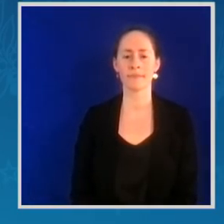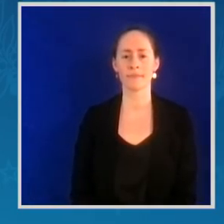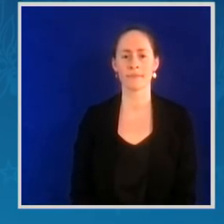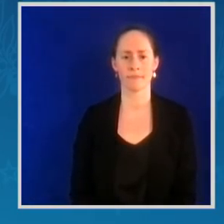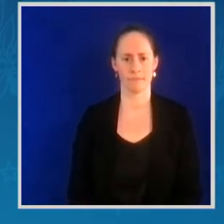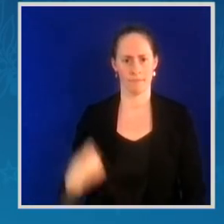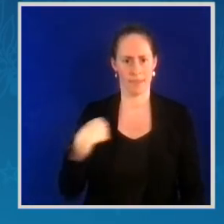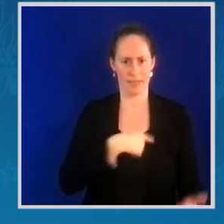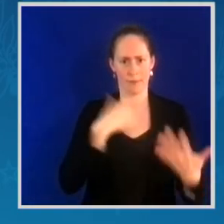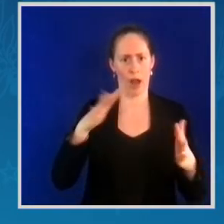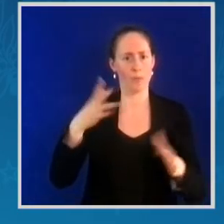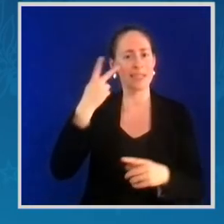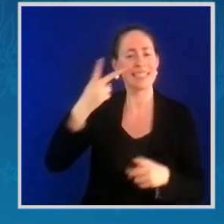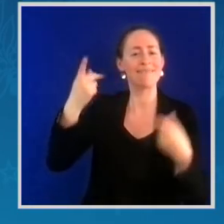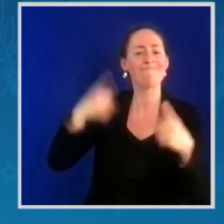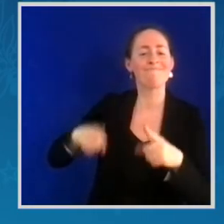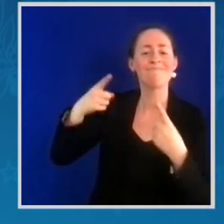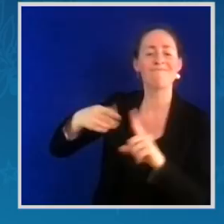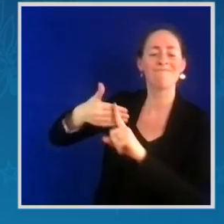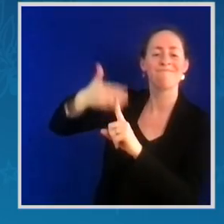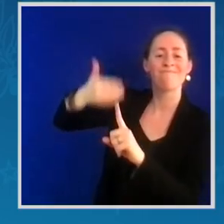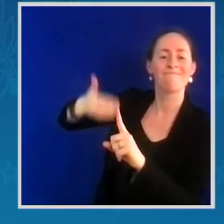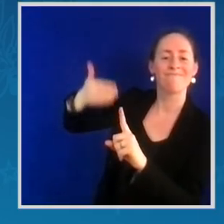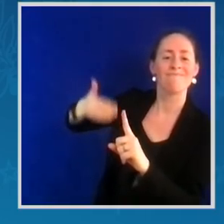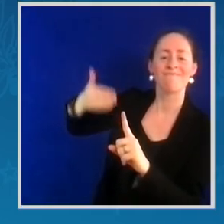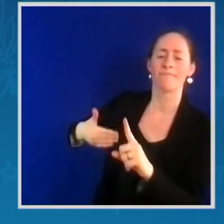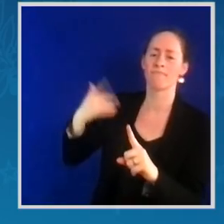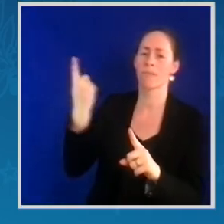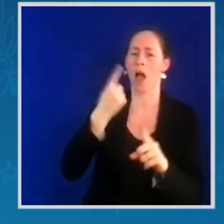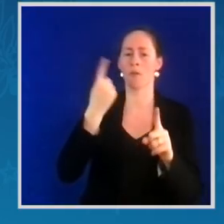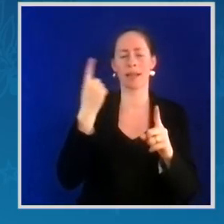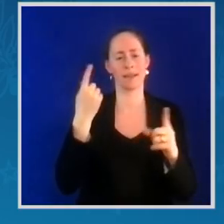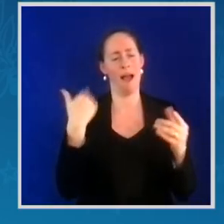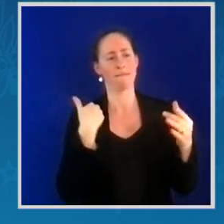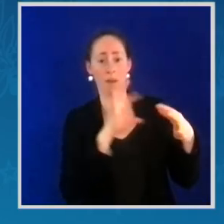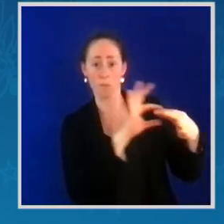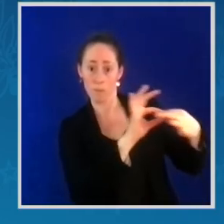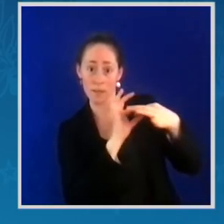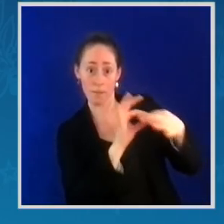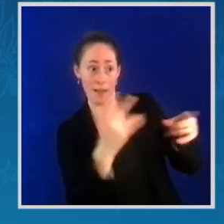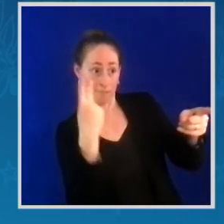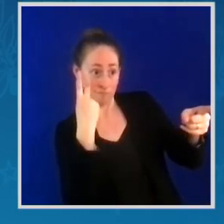that there is a direct relationship when one is doing well, the other is doing well, and in fact, with pride.